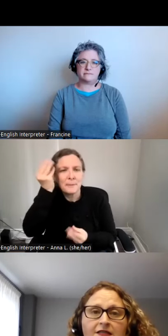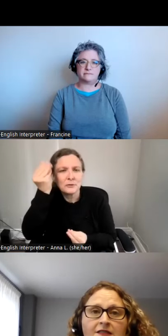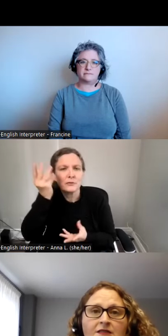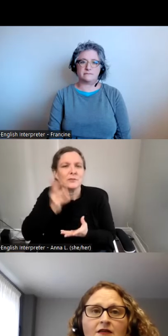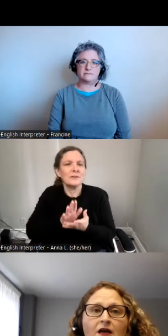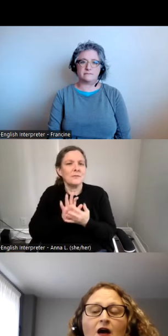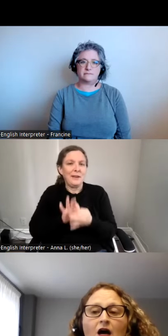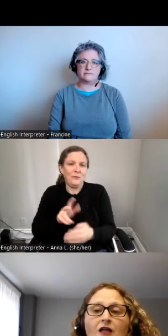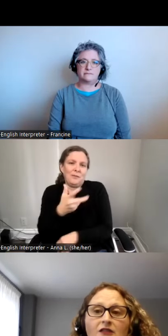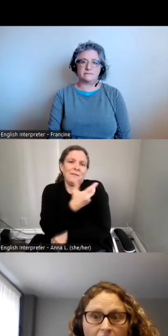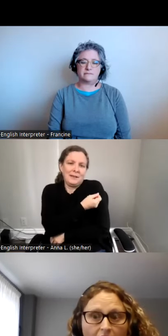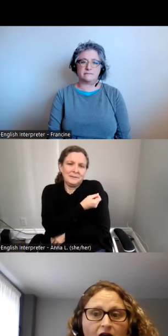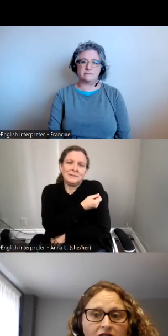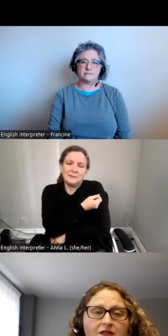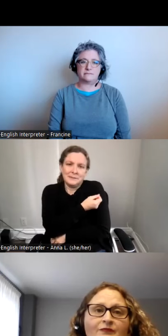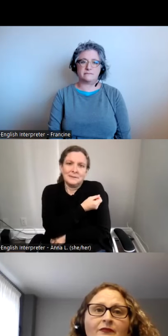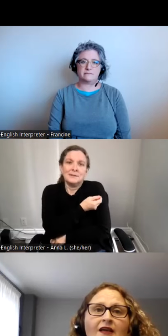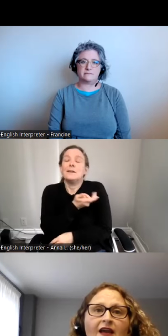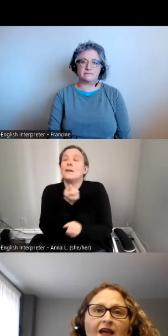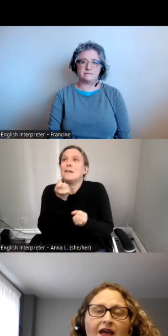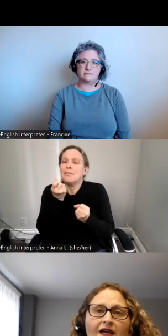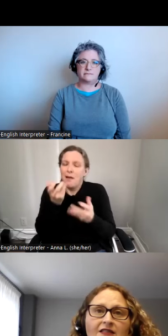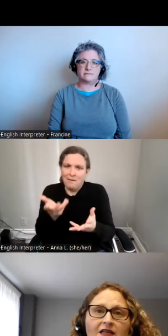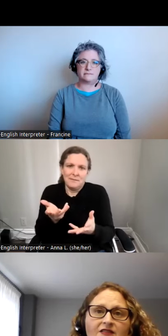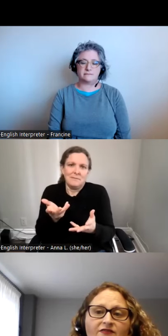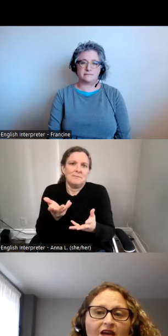vaccination. There is a lot of misinformation out there